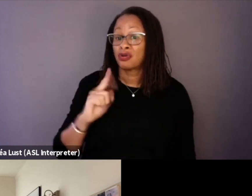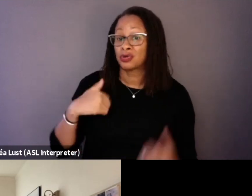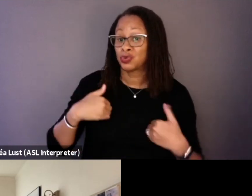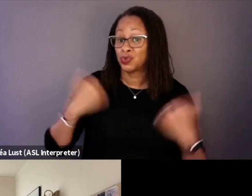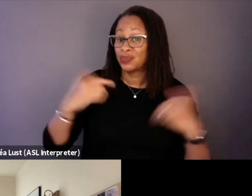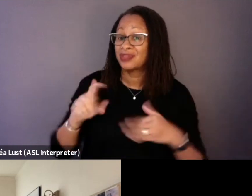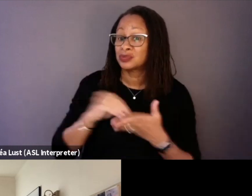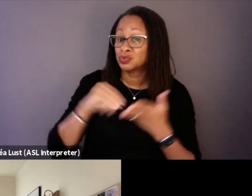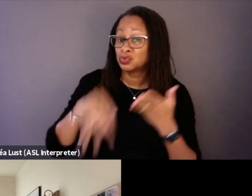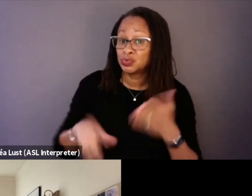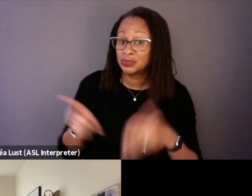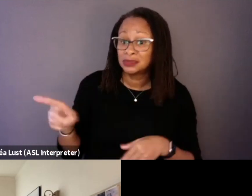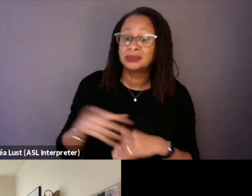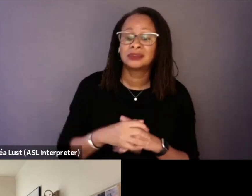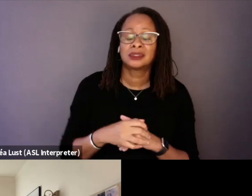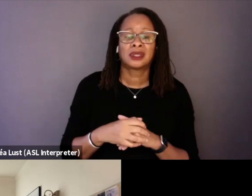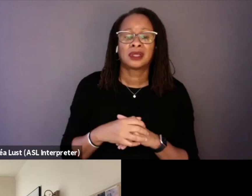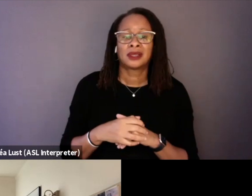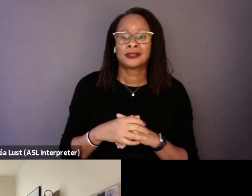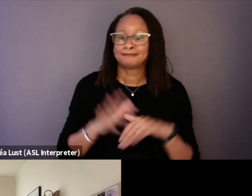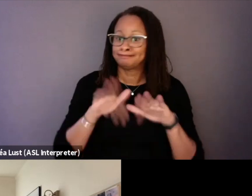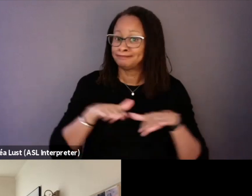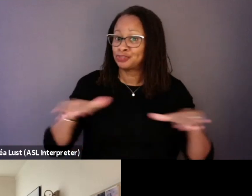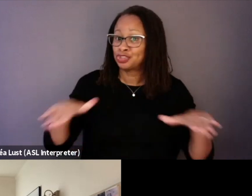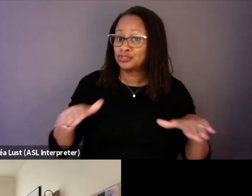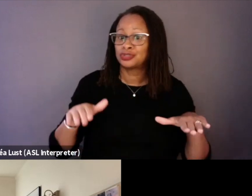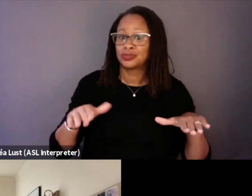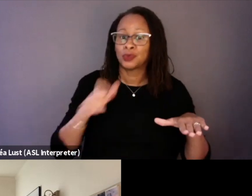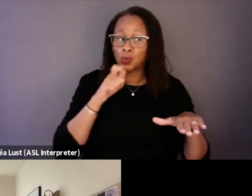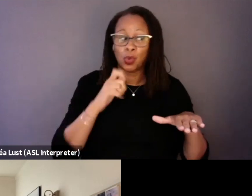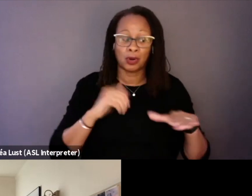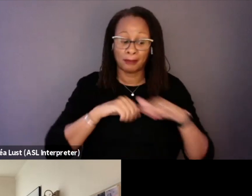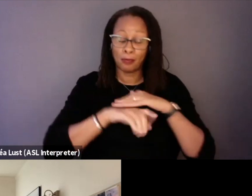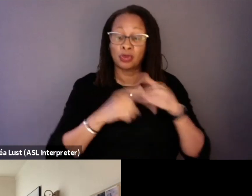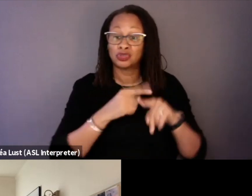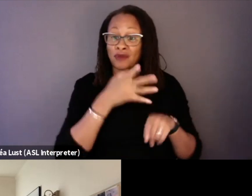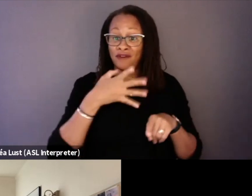These are even children of farmers that waged,